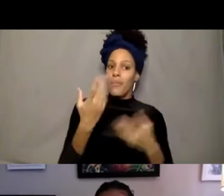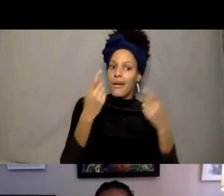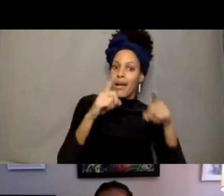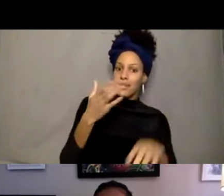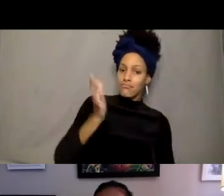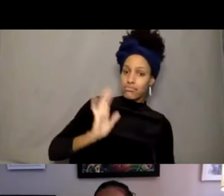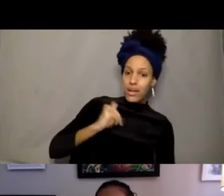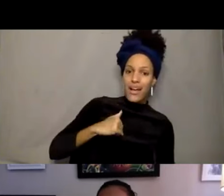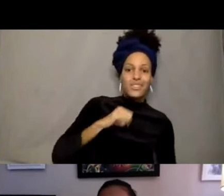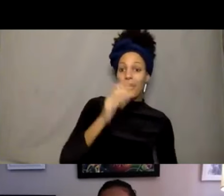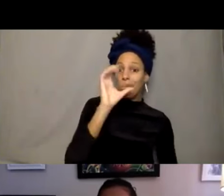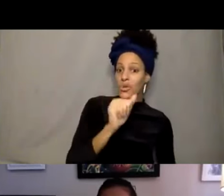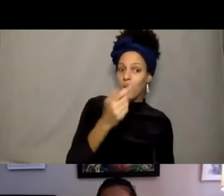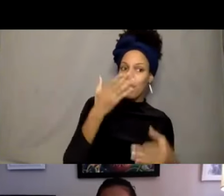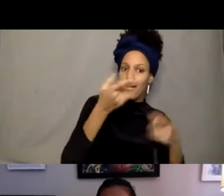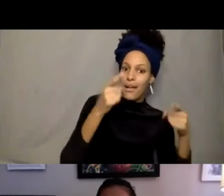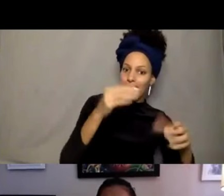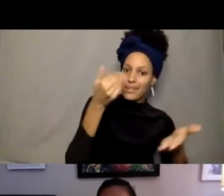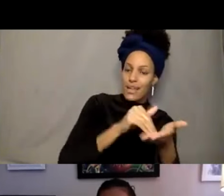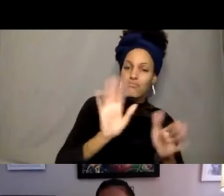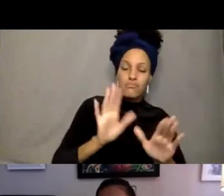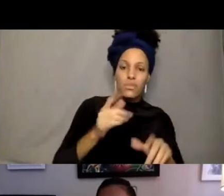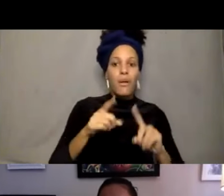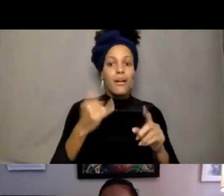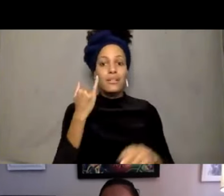Even if you're a veteran MRAC applicant, we are here to help navigate.